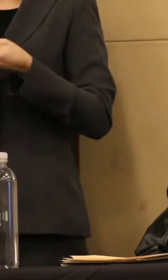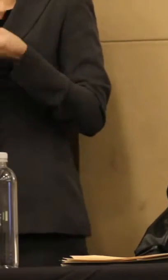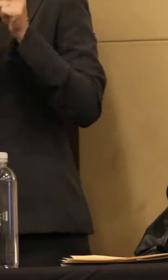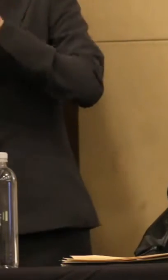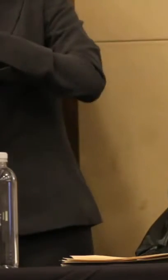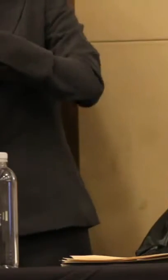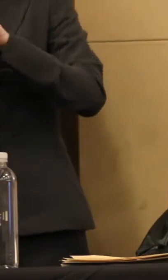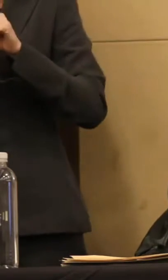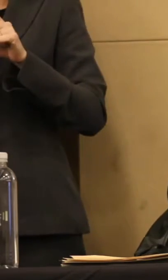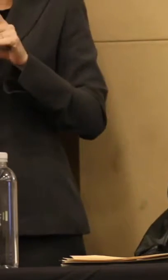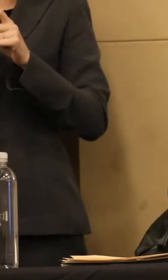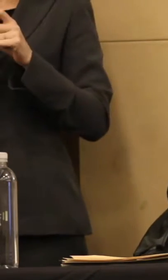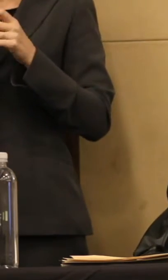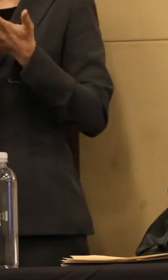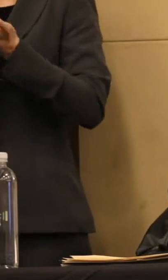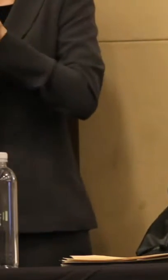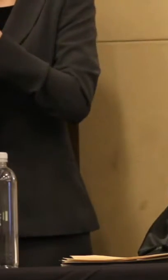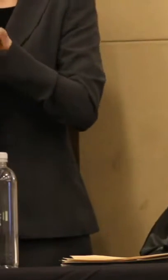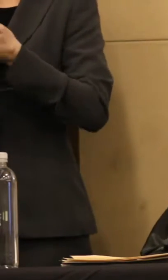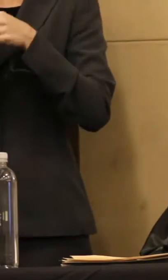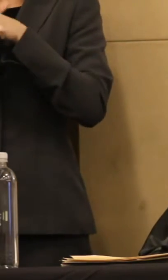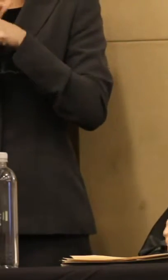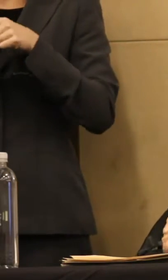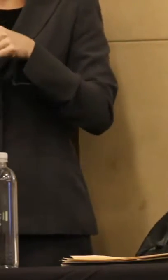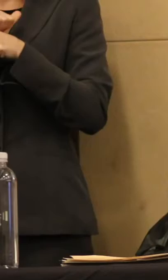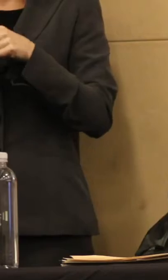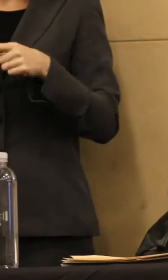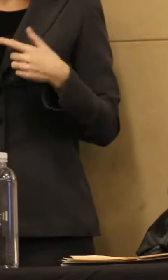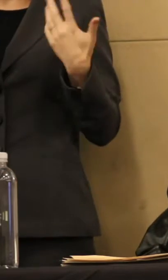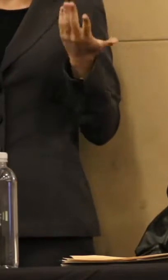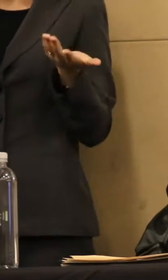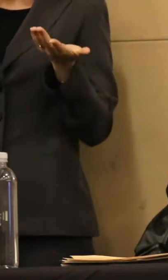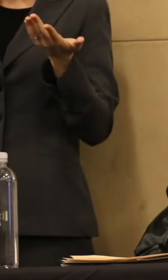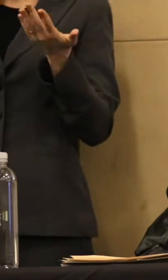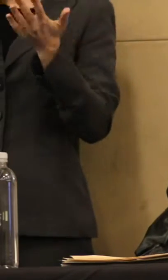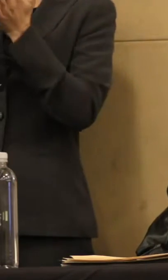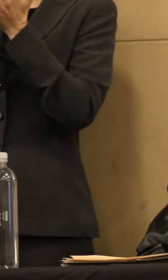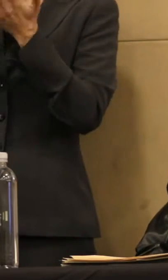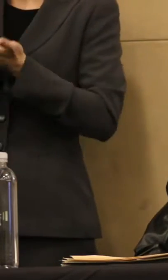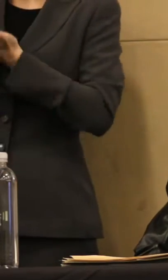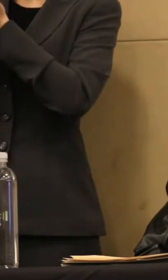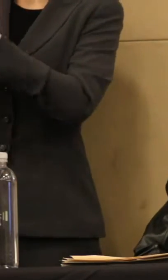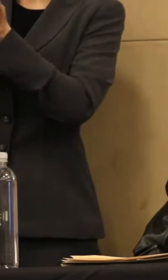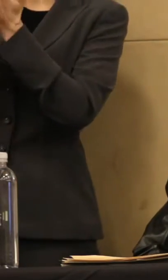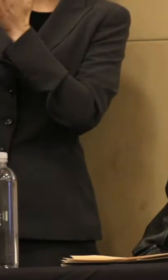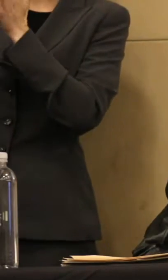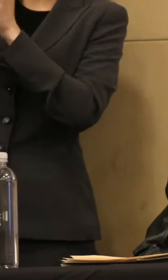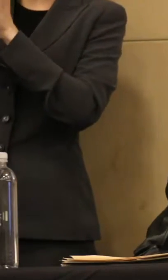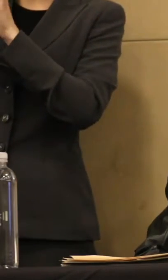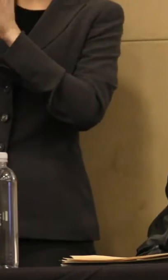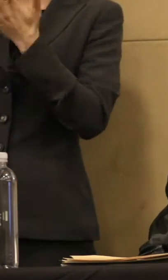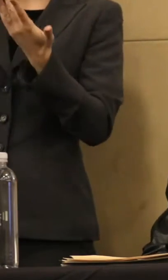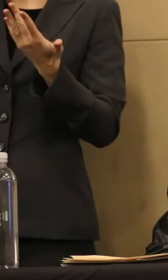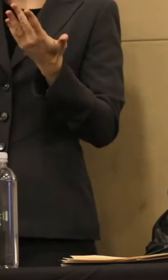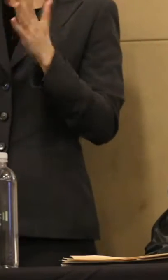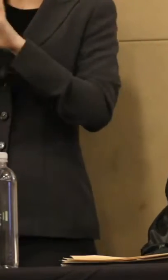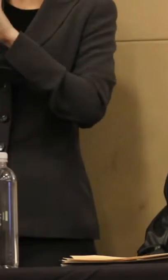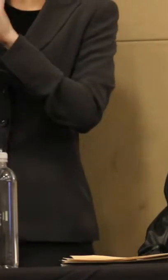practice. We're talking writing, helping them with policies, executive orders for the governors, regulations